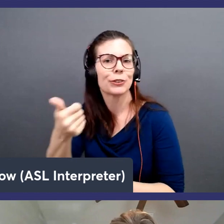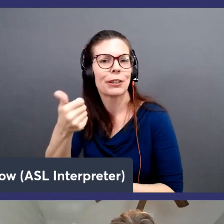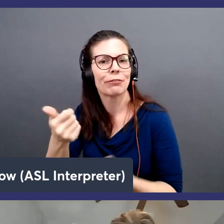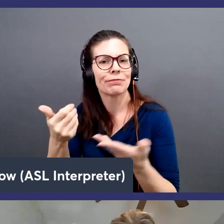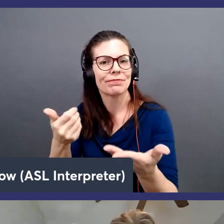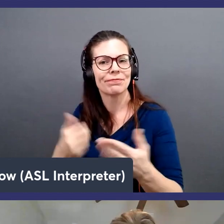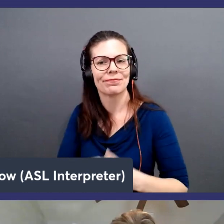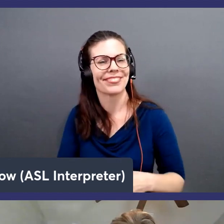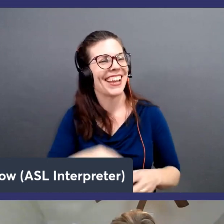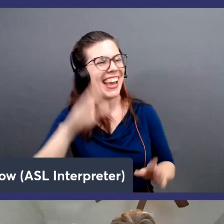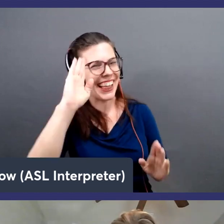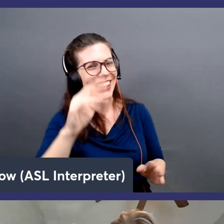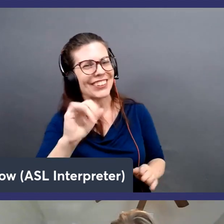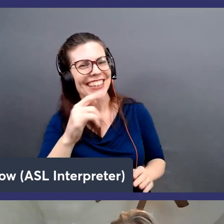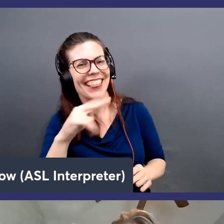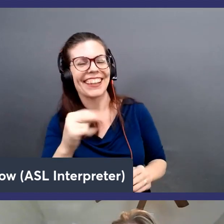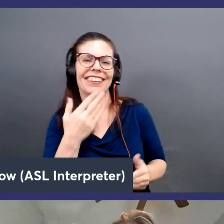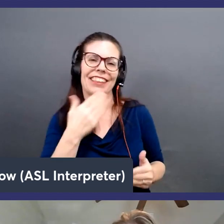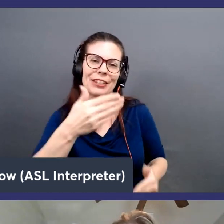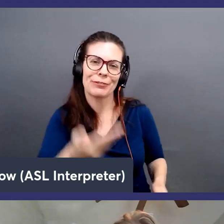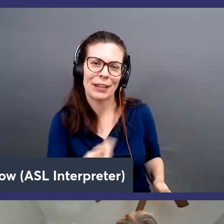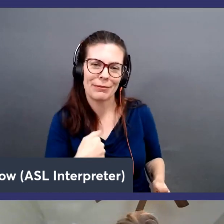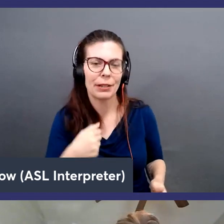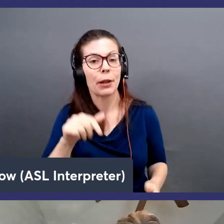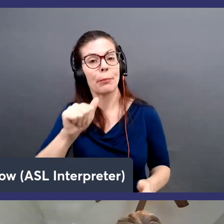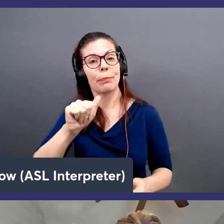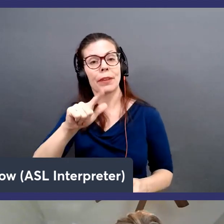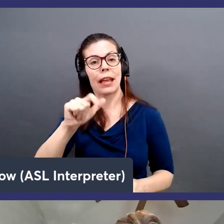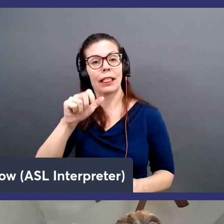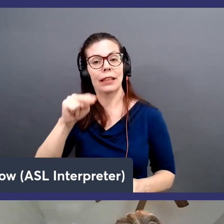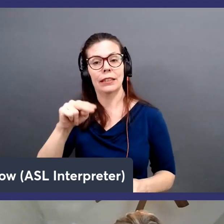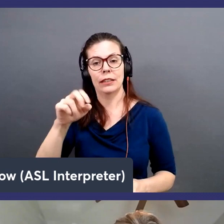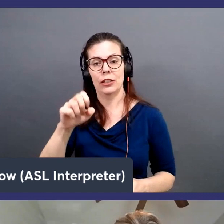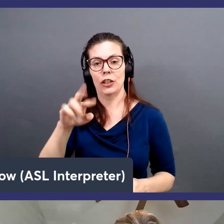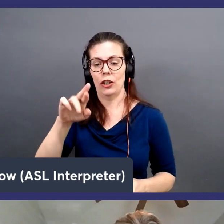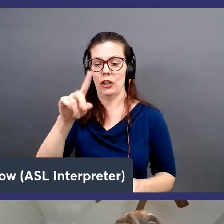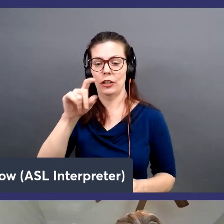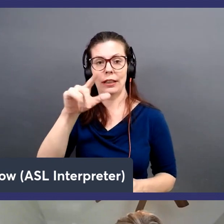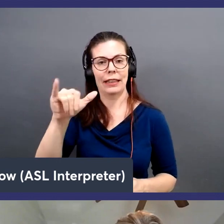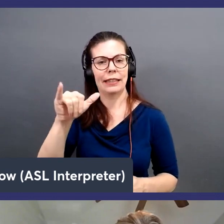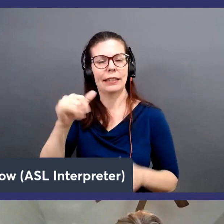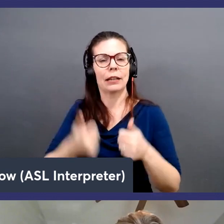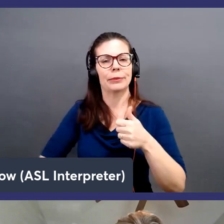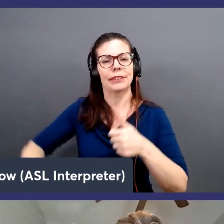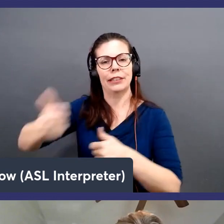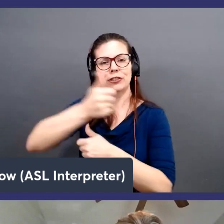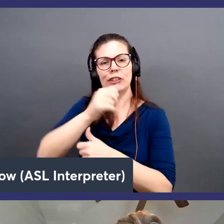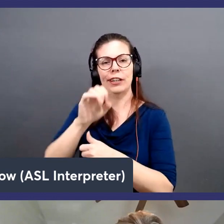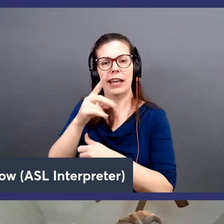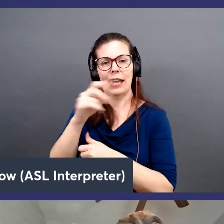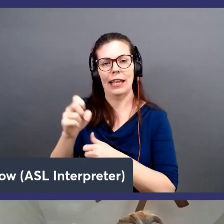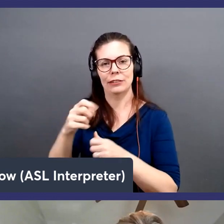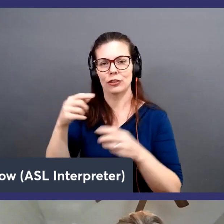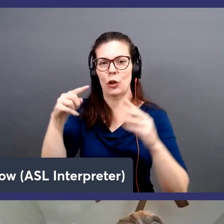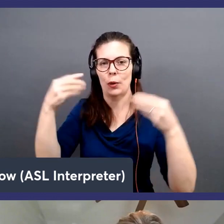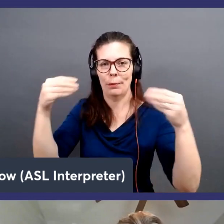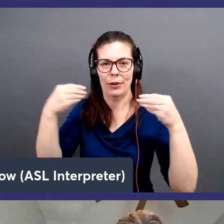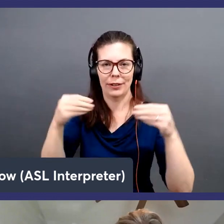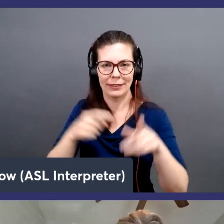Hey Nathan, thanks for having me on. My name's Alan Erdley, I'm a Senior Edge Go-To-Market Specialist, specializing in CloudFront